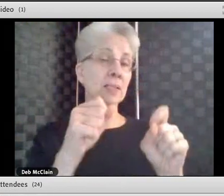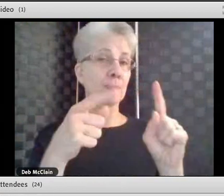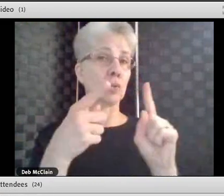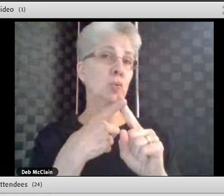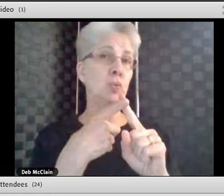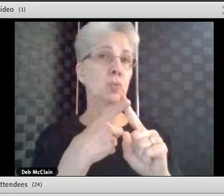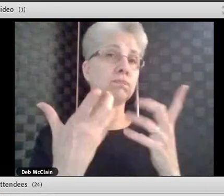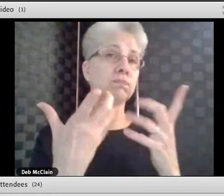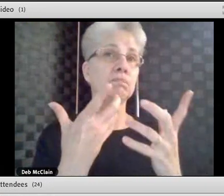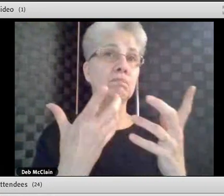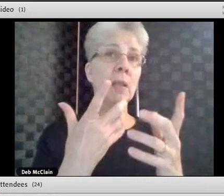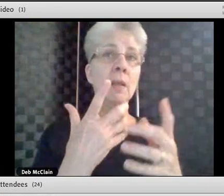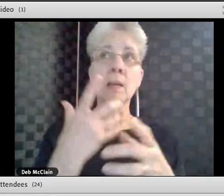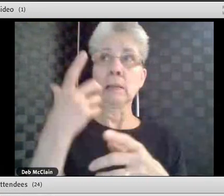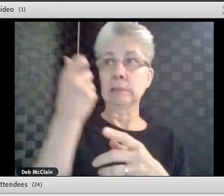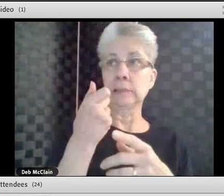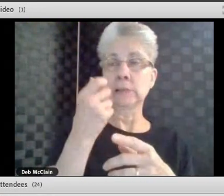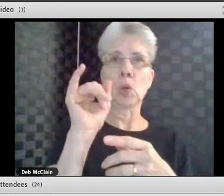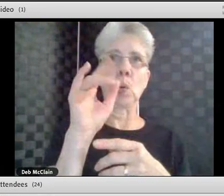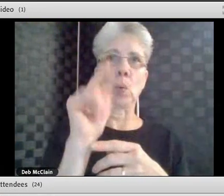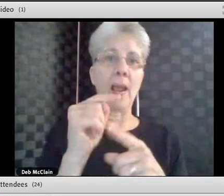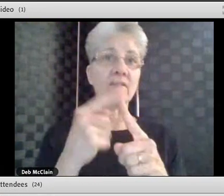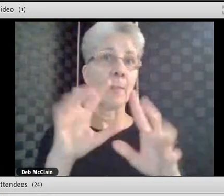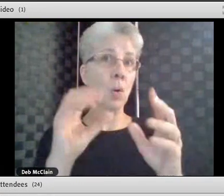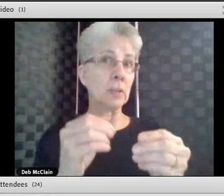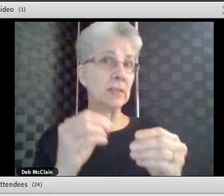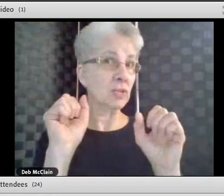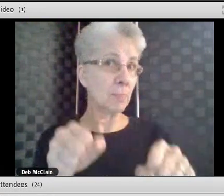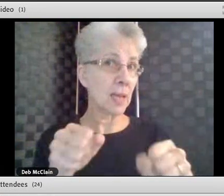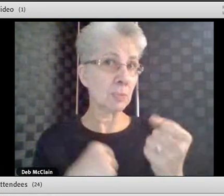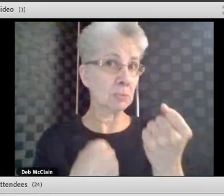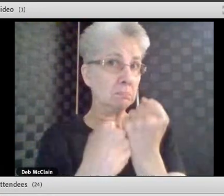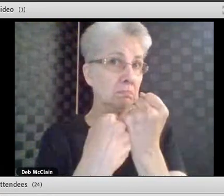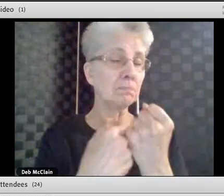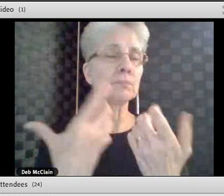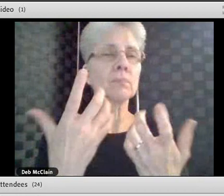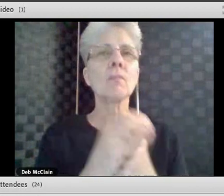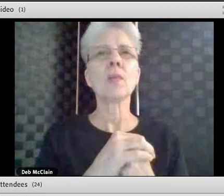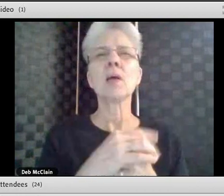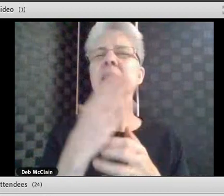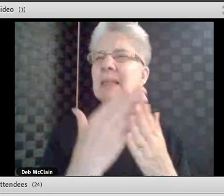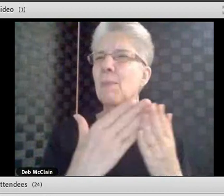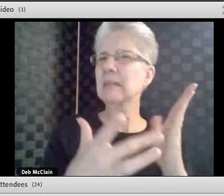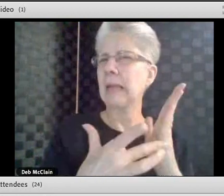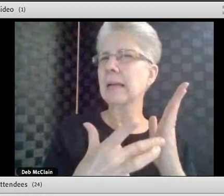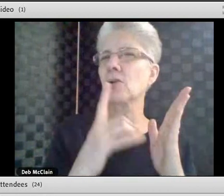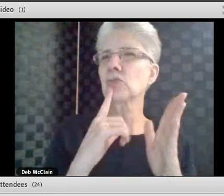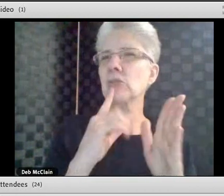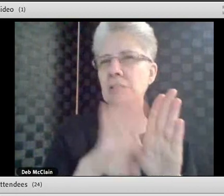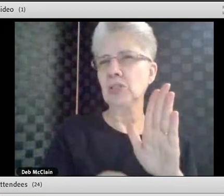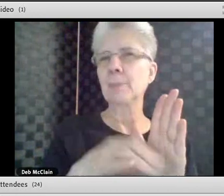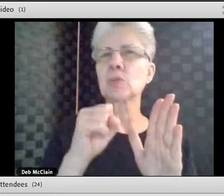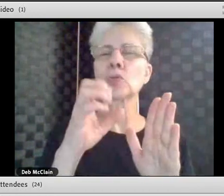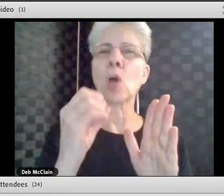Also, you know, is it possible to get a grant from an organization? You know, and also, you know, some of this technology